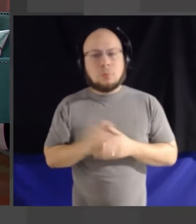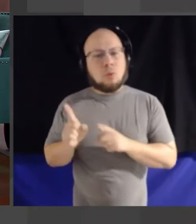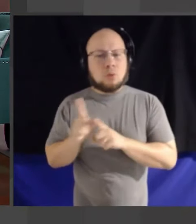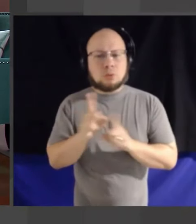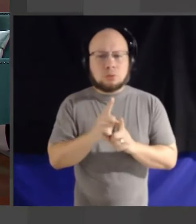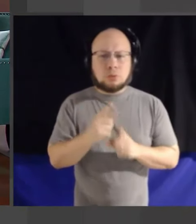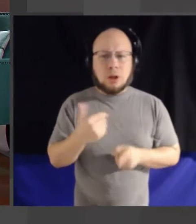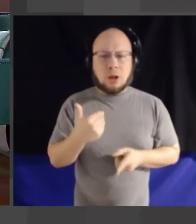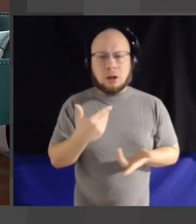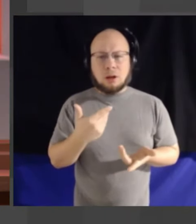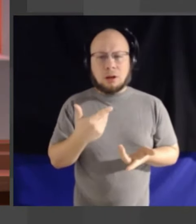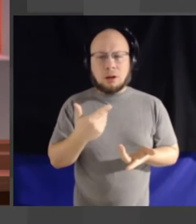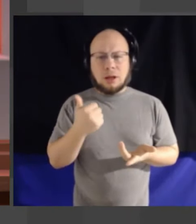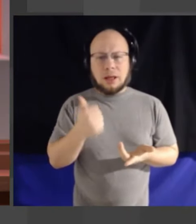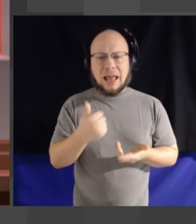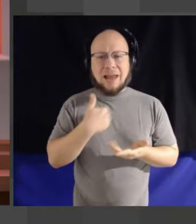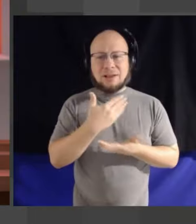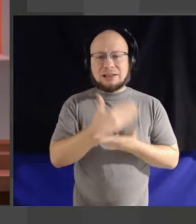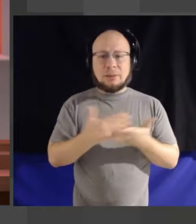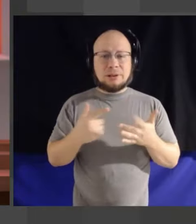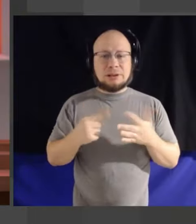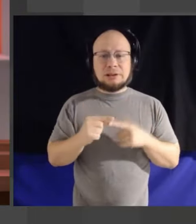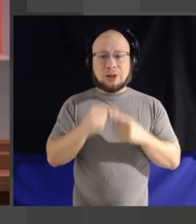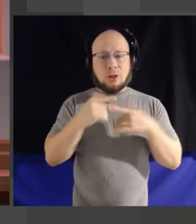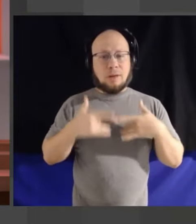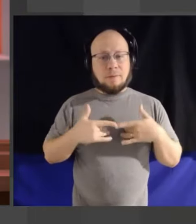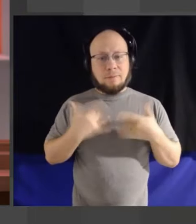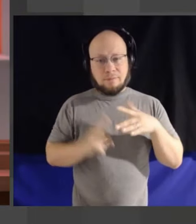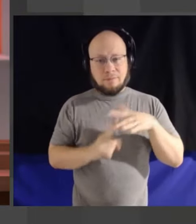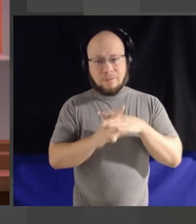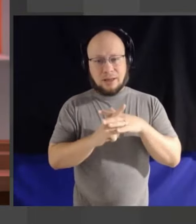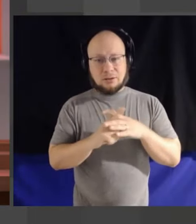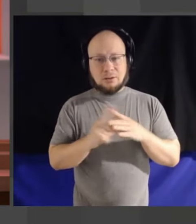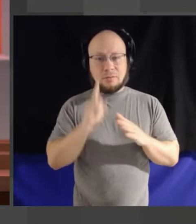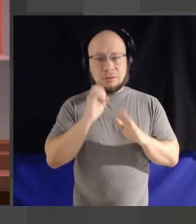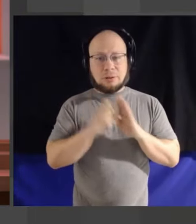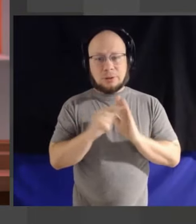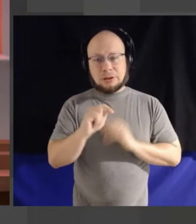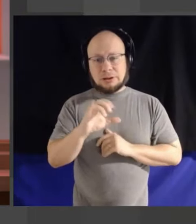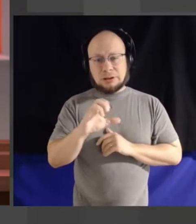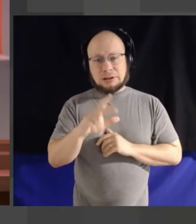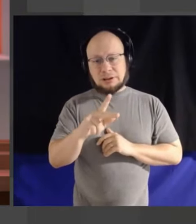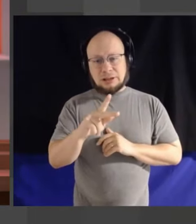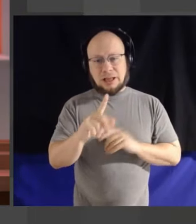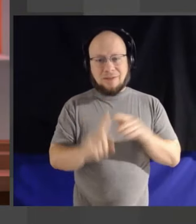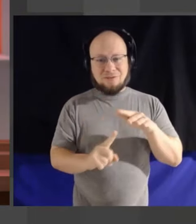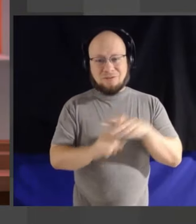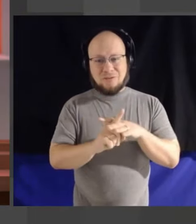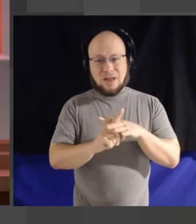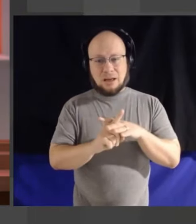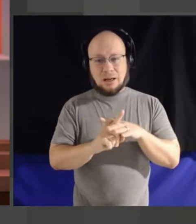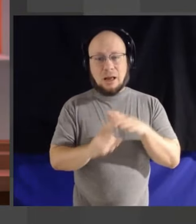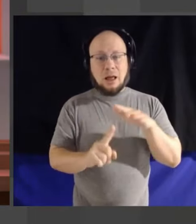OR YOU CAN MAKE PROJECTILES BUT THEY ALSO HAVE THE ABILITY TO GET EVENTS THAT ARE FIRED FROM